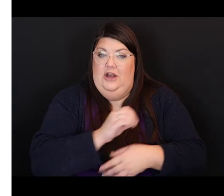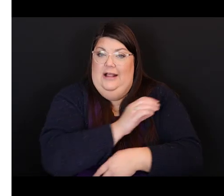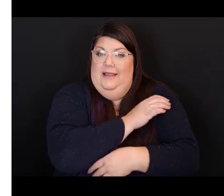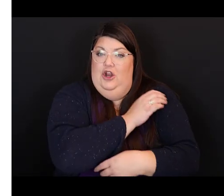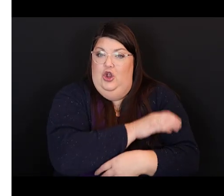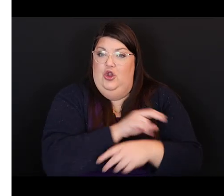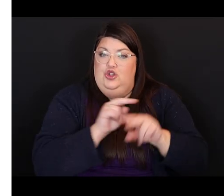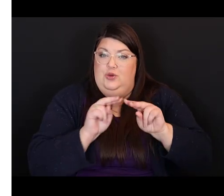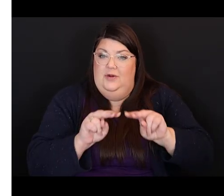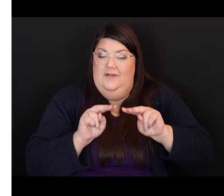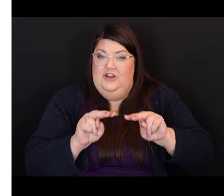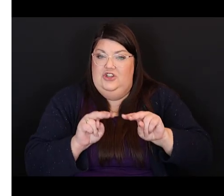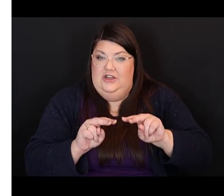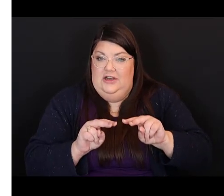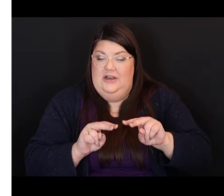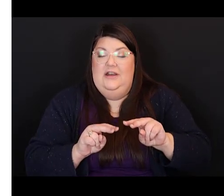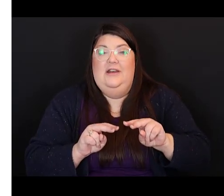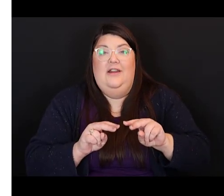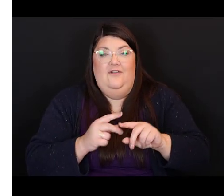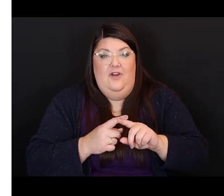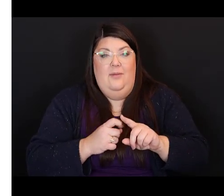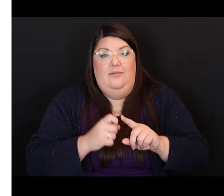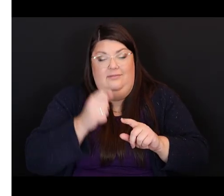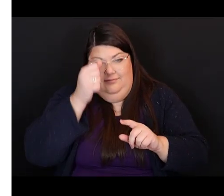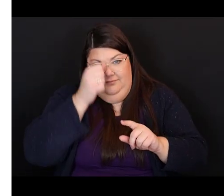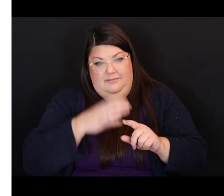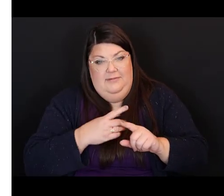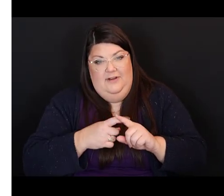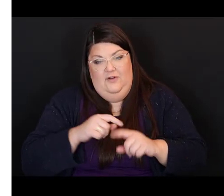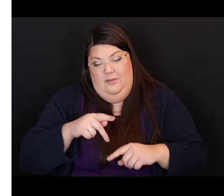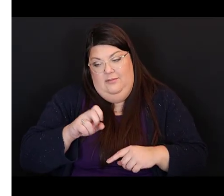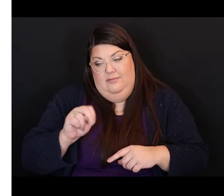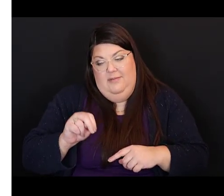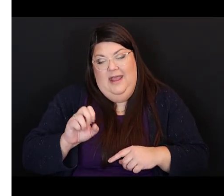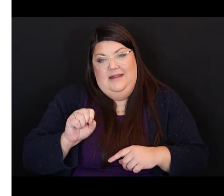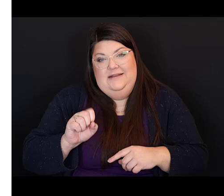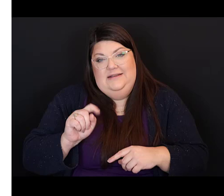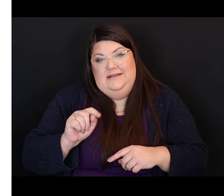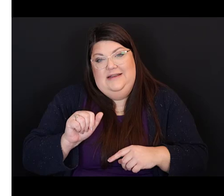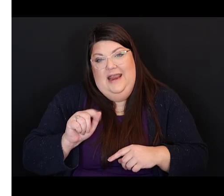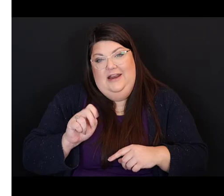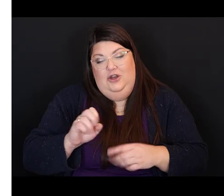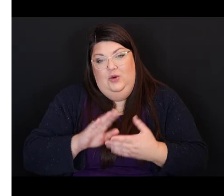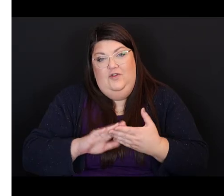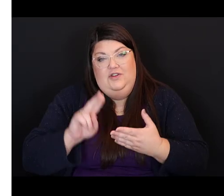supervision with Dr Jim Herbert at Penn State University. And it's kind of one of those